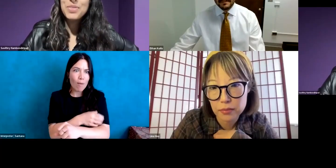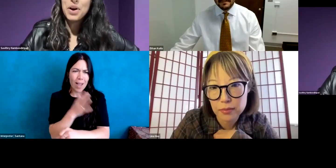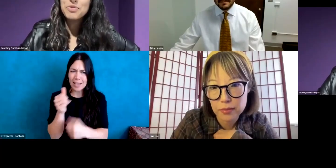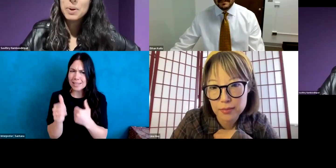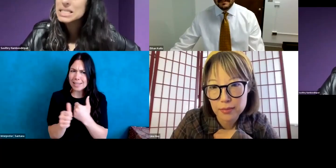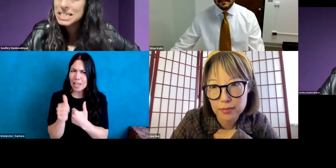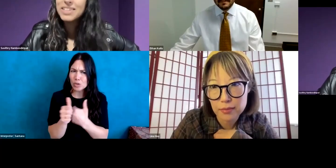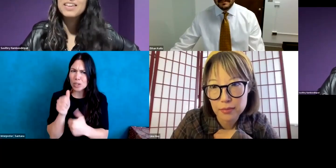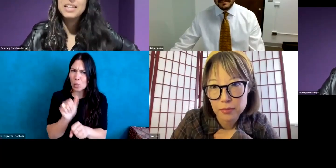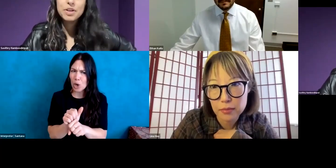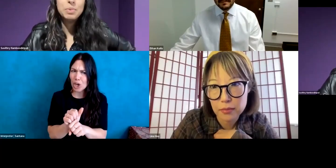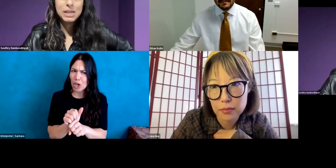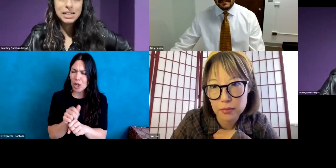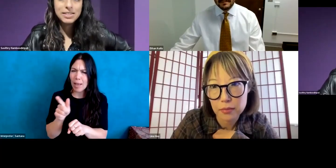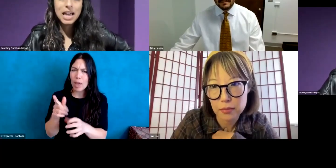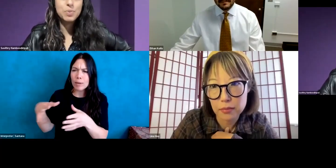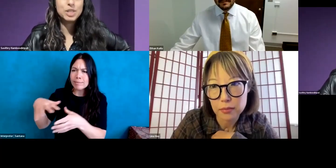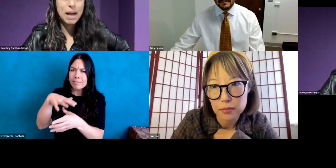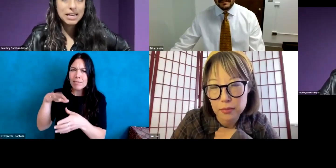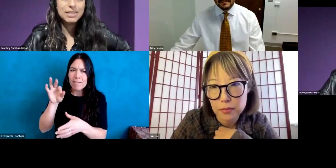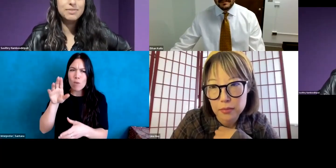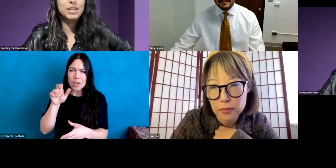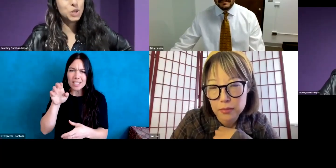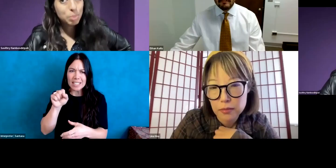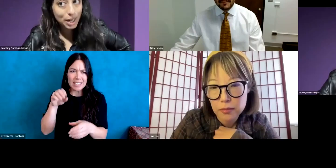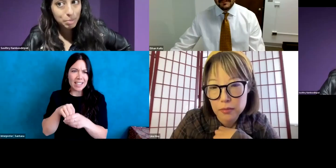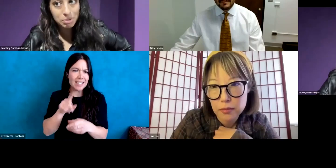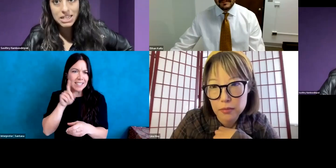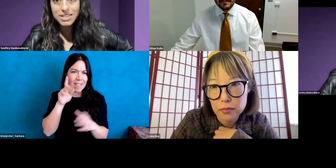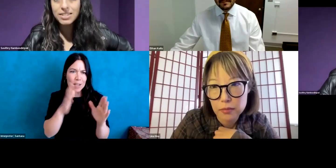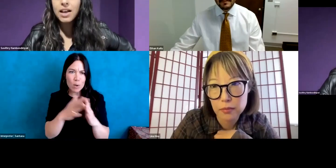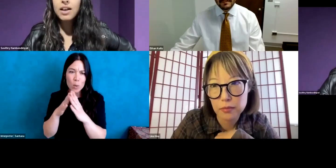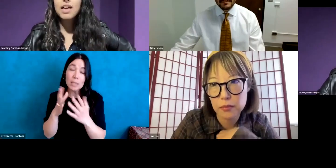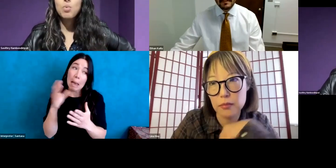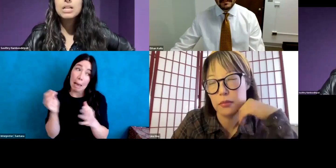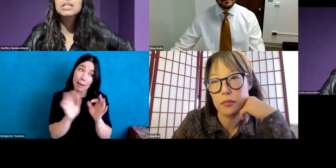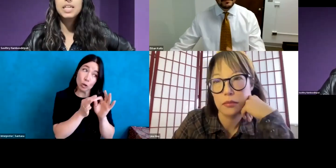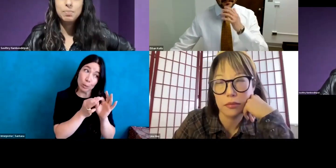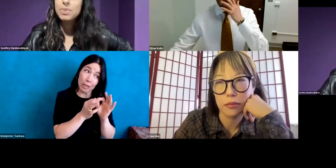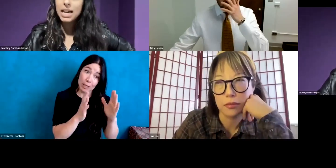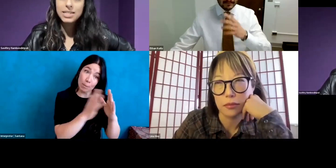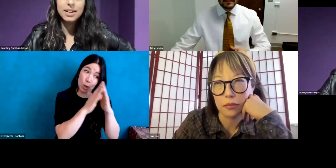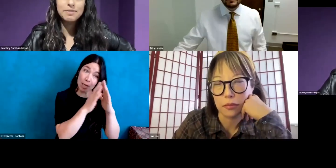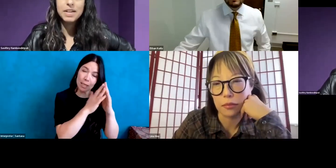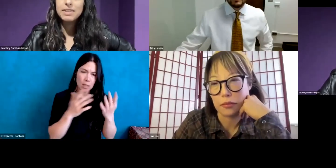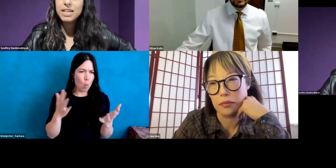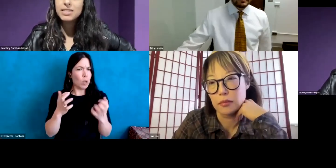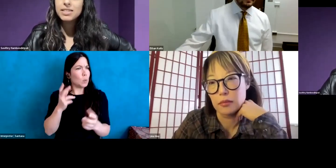"There are forces in the deaf communities and respective interpreting communities that want to keep the idea of nativeness."